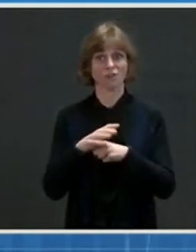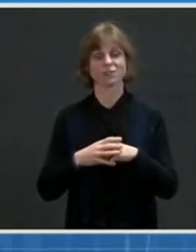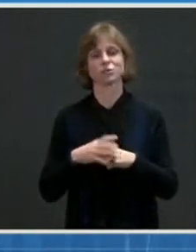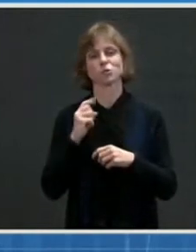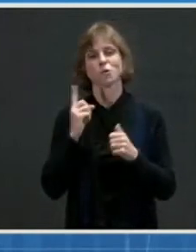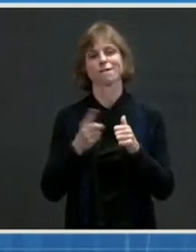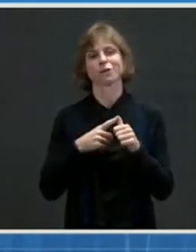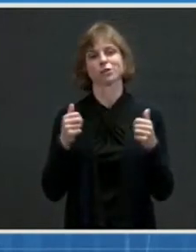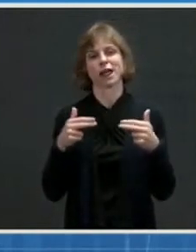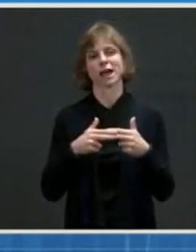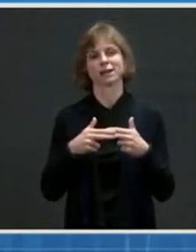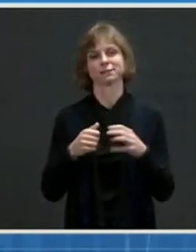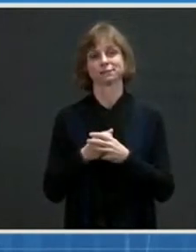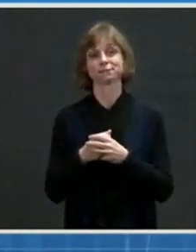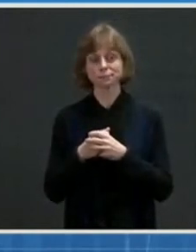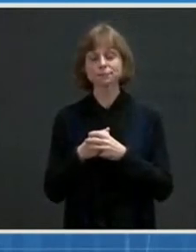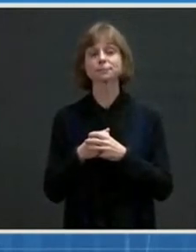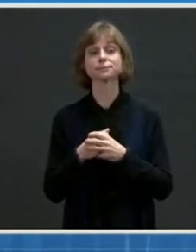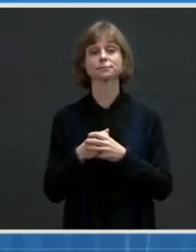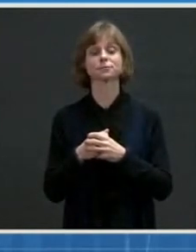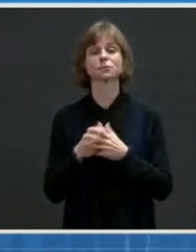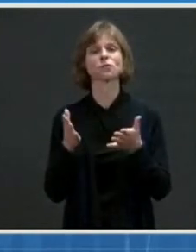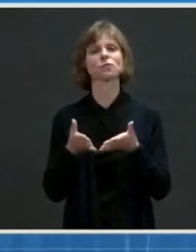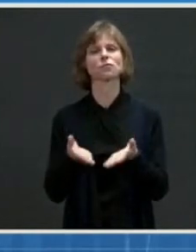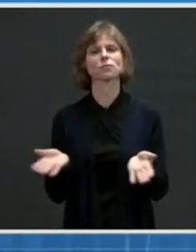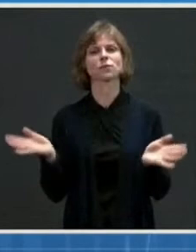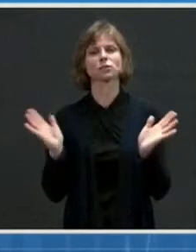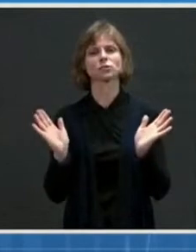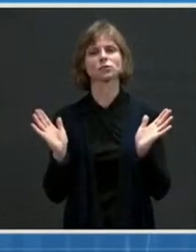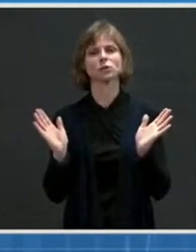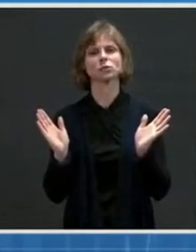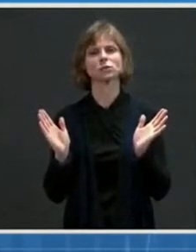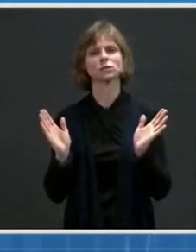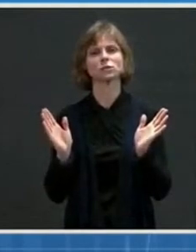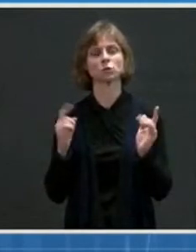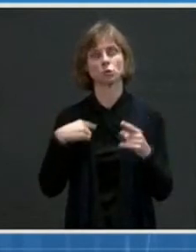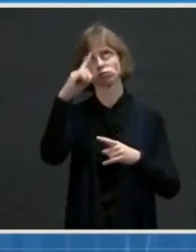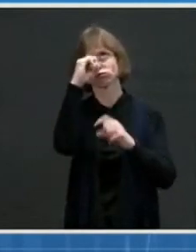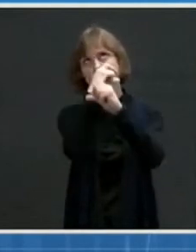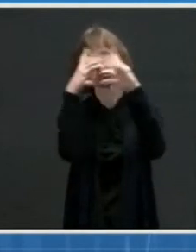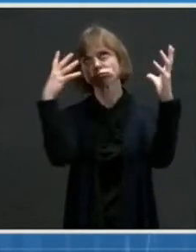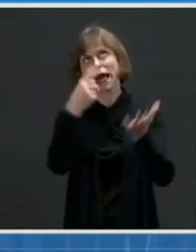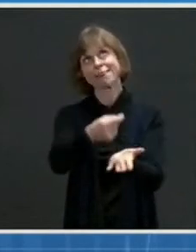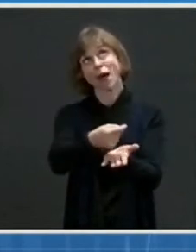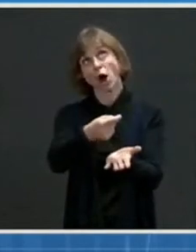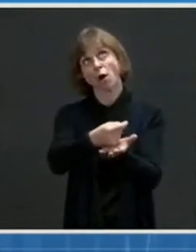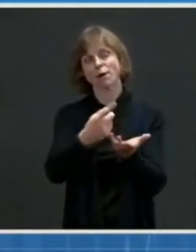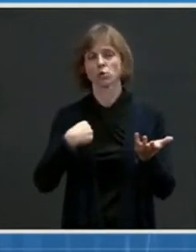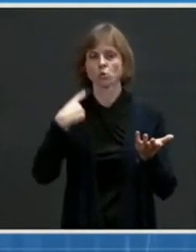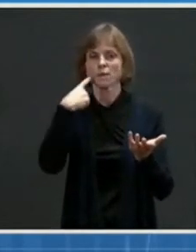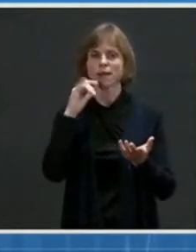THERAPEUTICS FOR COVID-19. SO IF WE CAN MOVE AHEAD TO MY